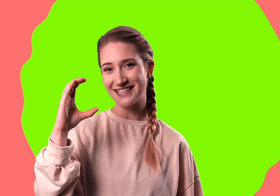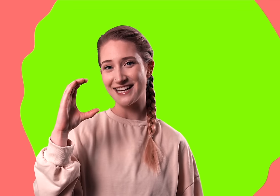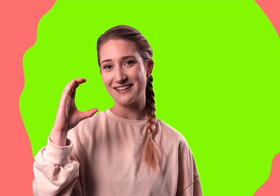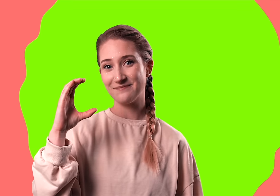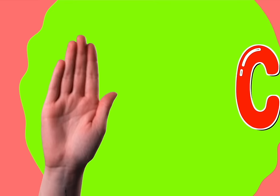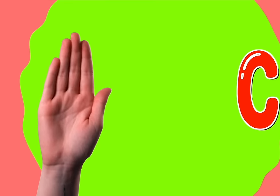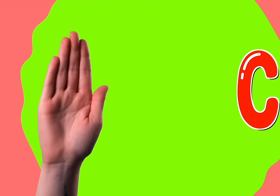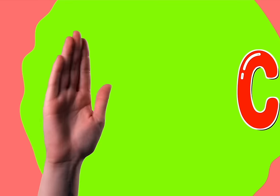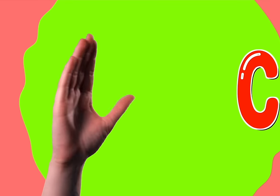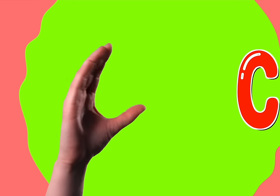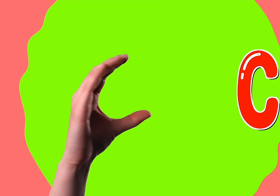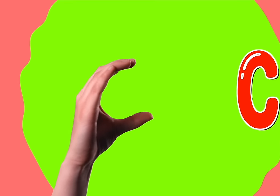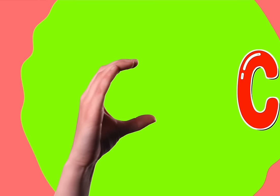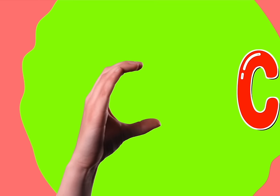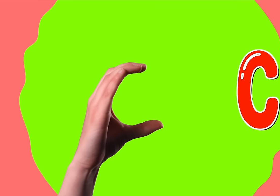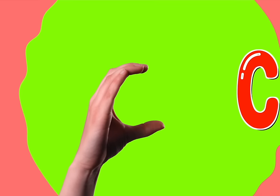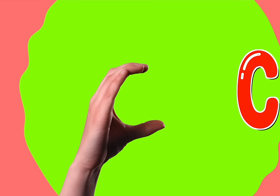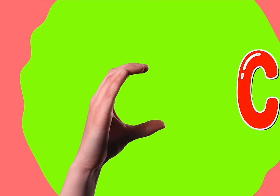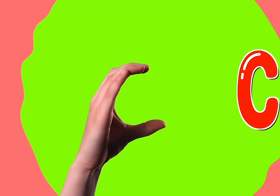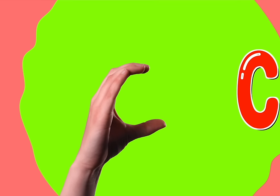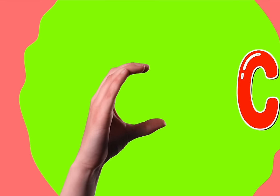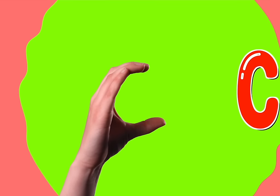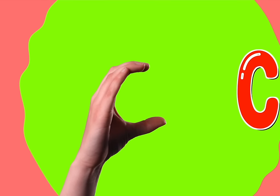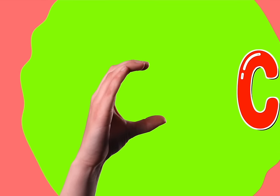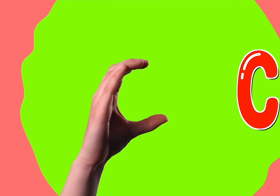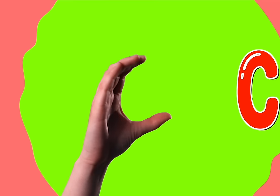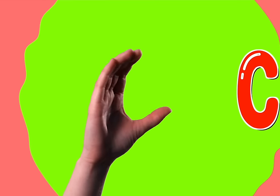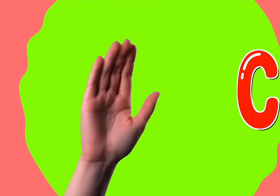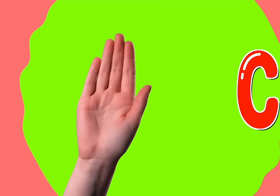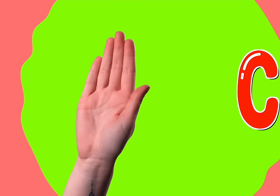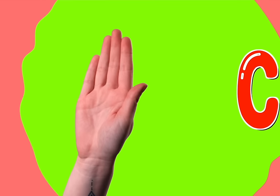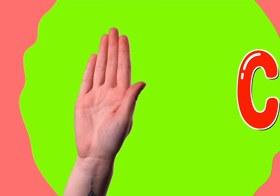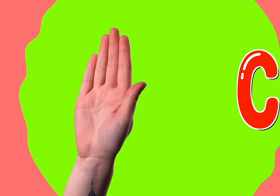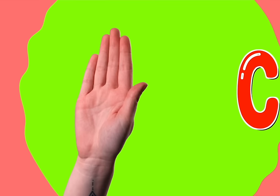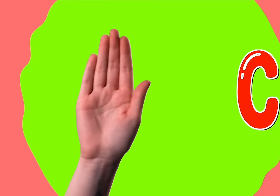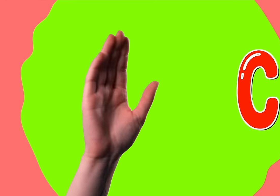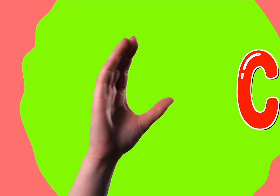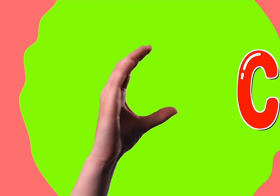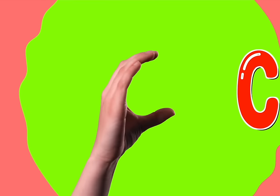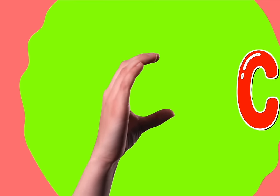C.